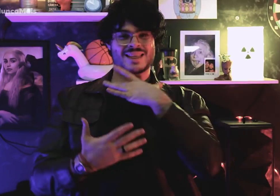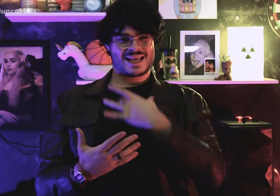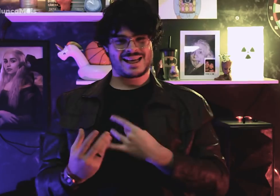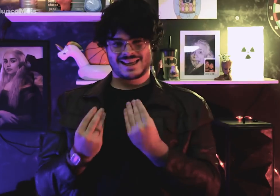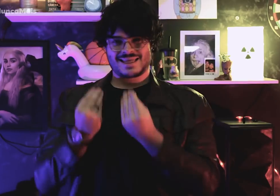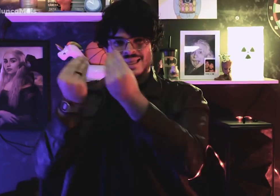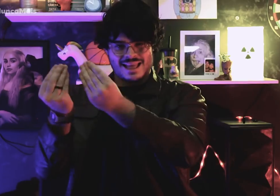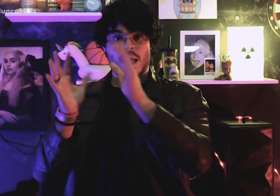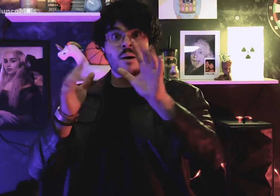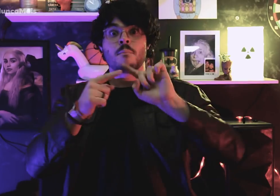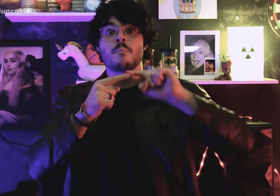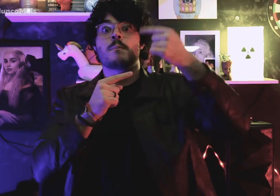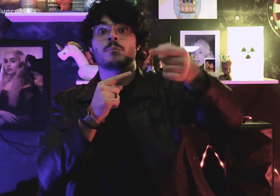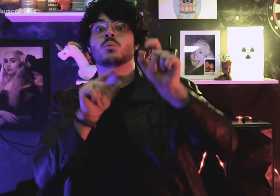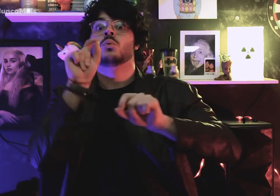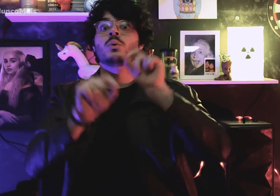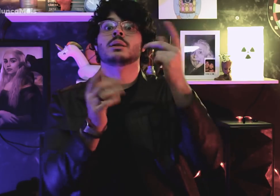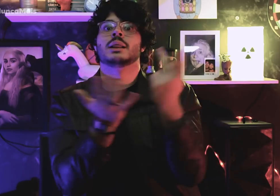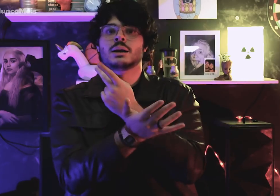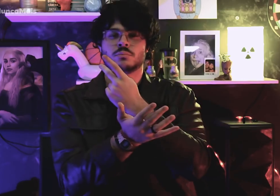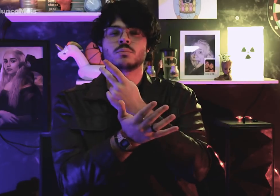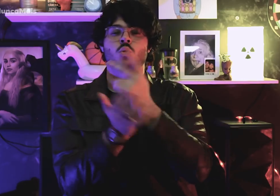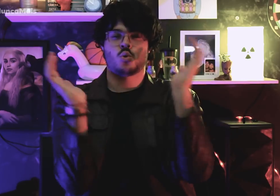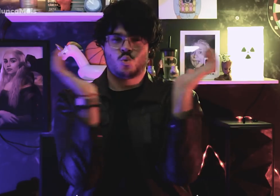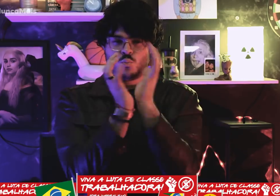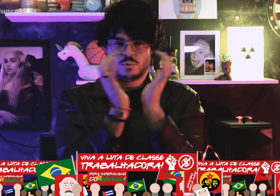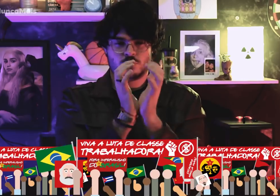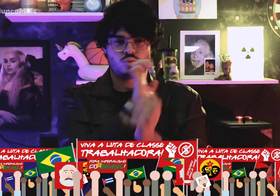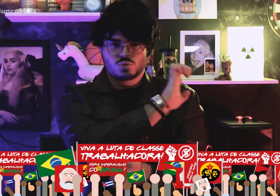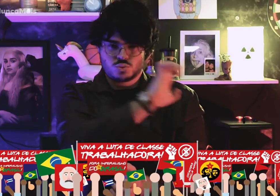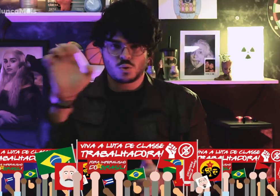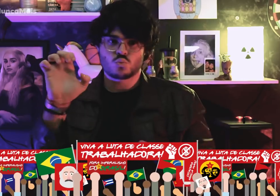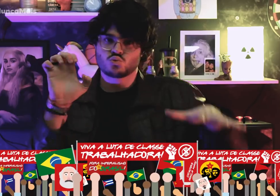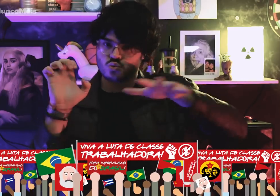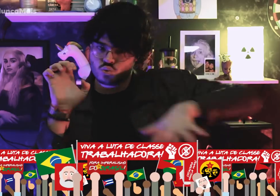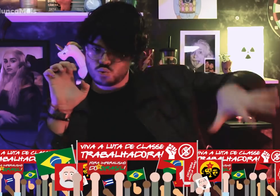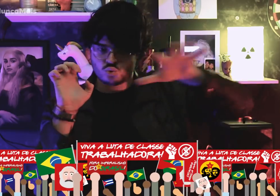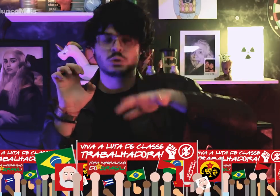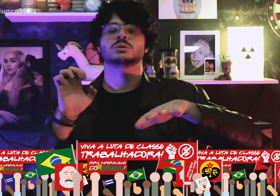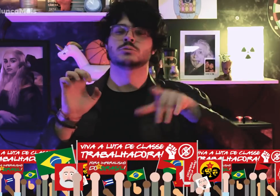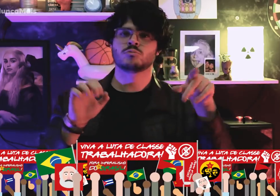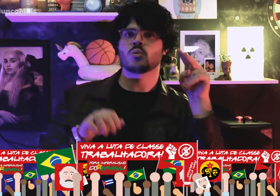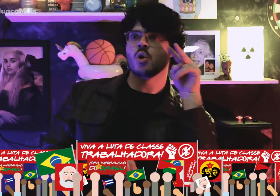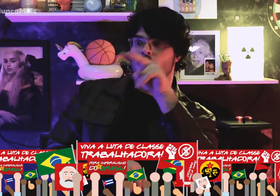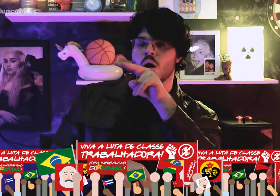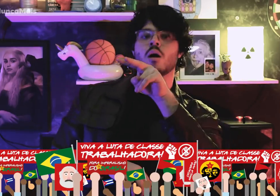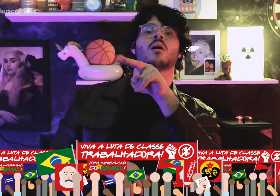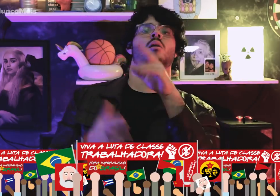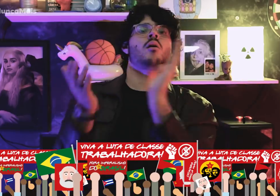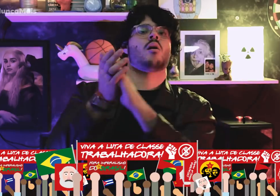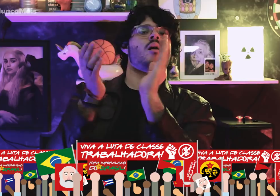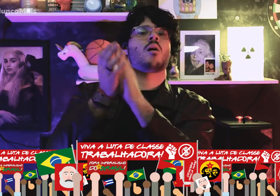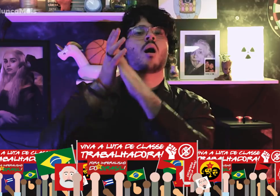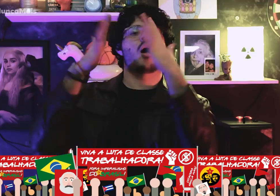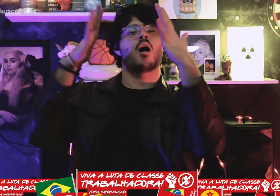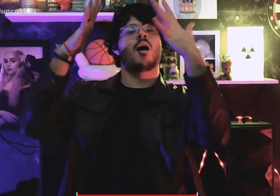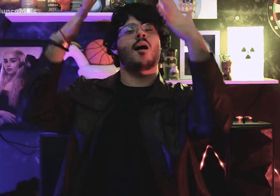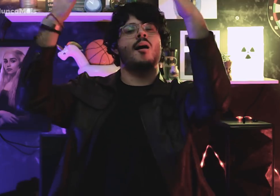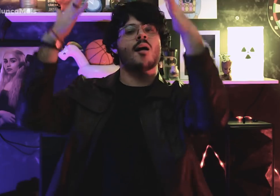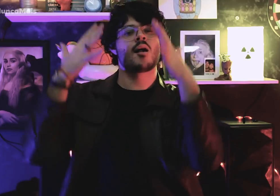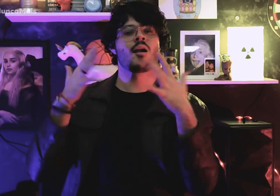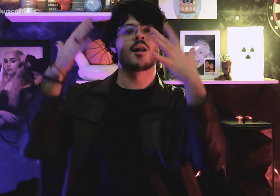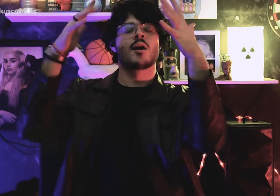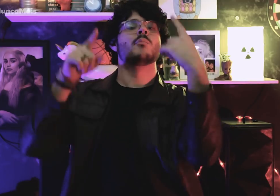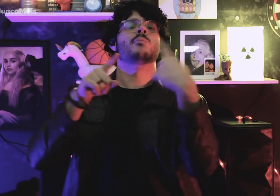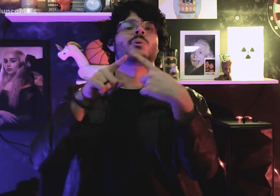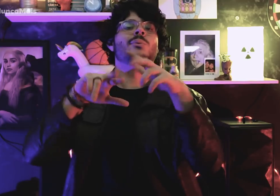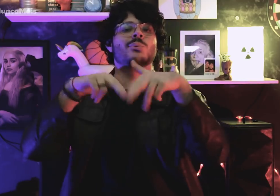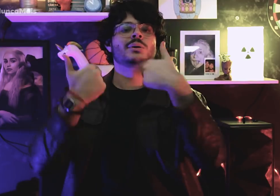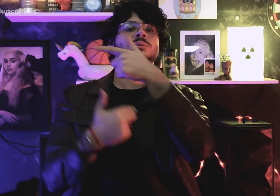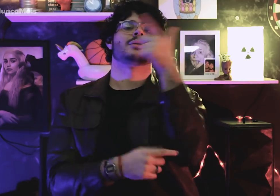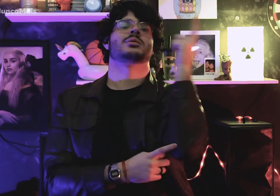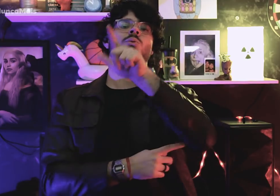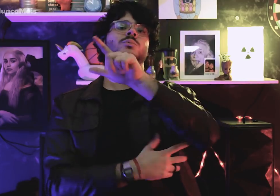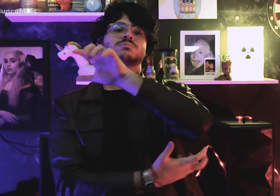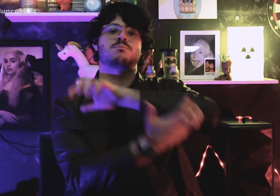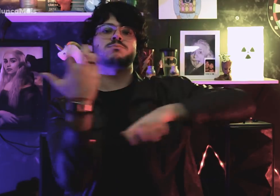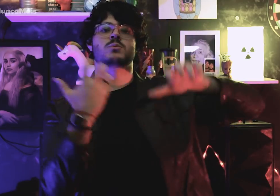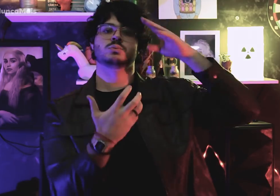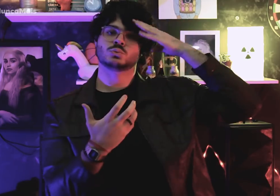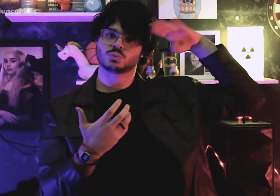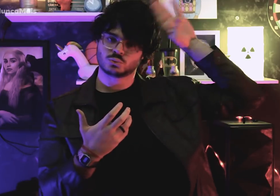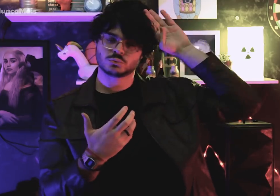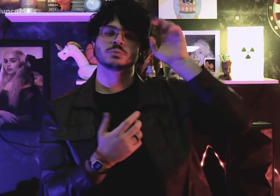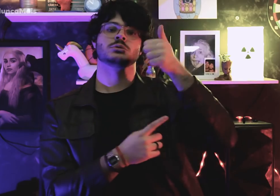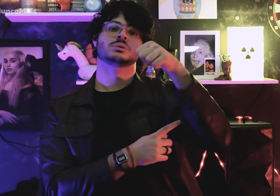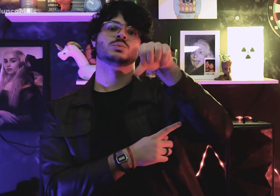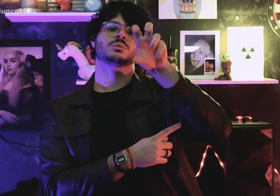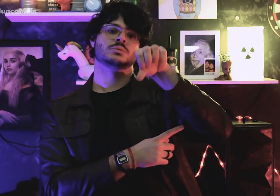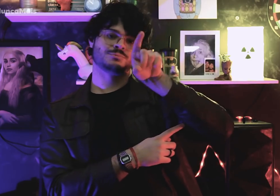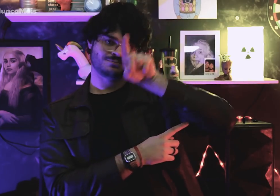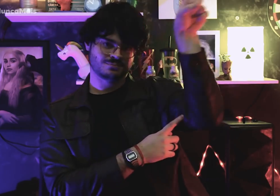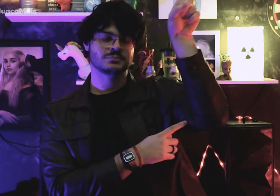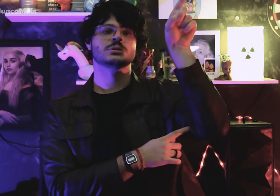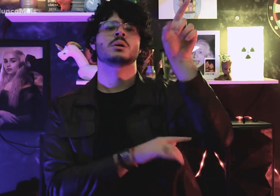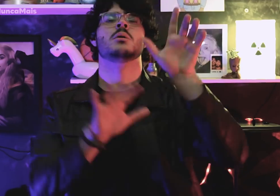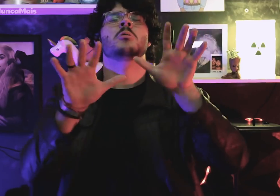Then the left movement celebrated the Cuban revolution.